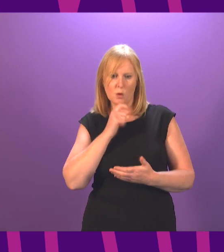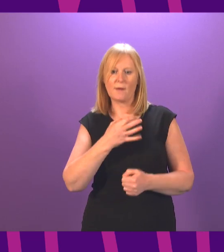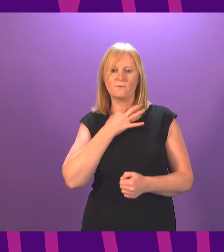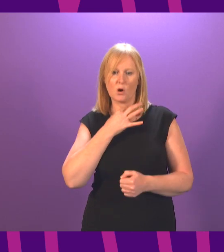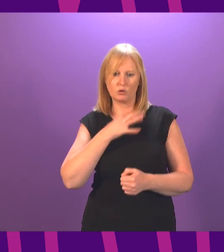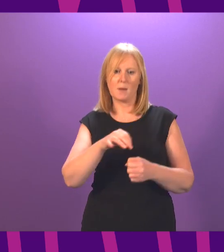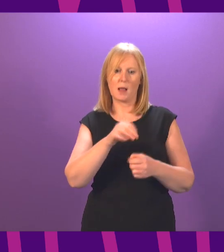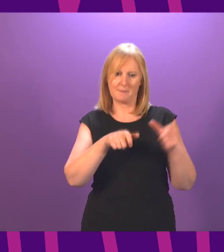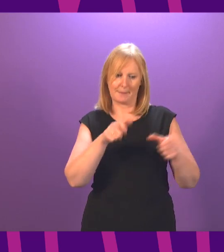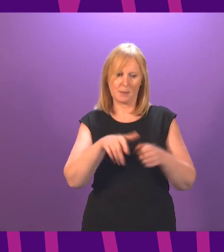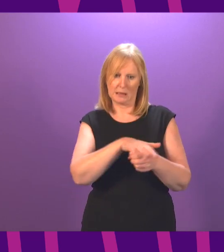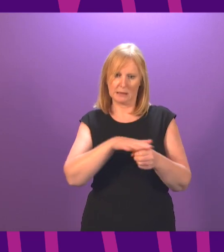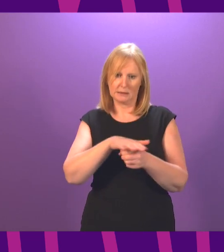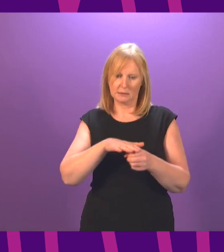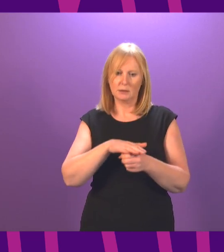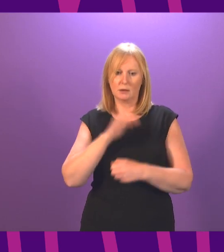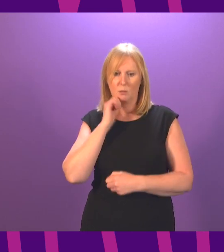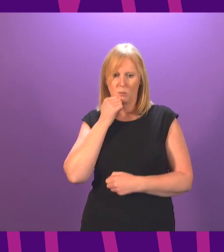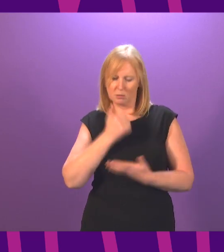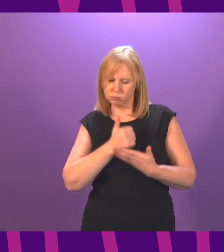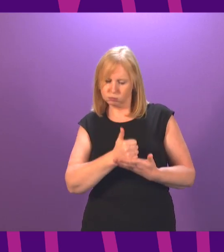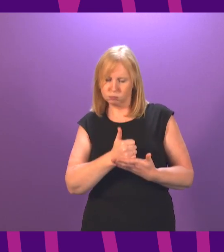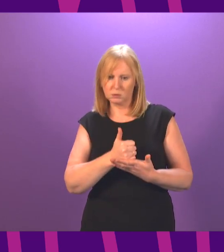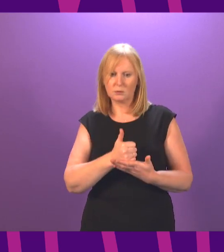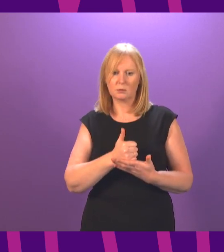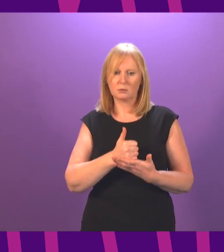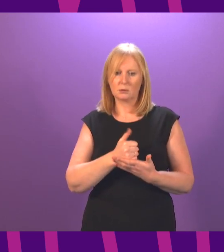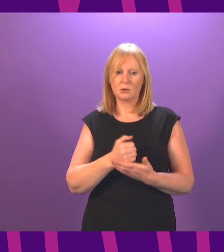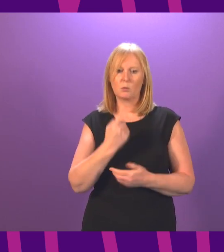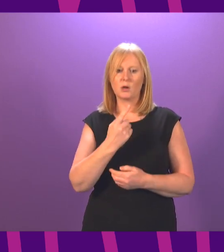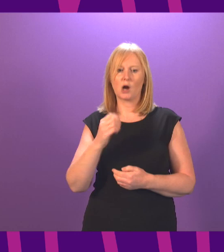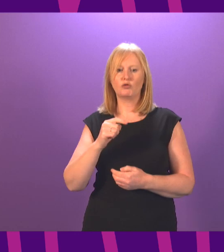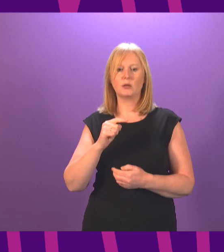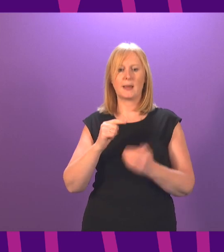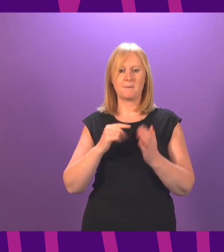situations. As members should be aware, we recently announced a £100 million winter